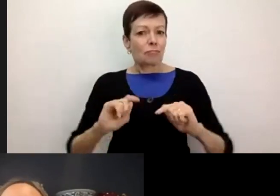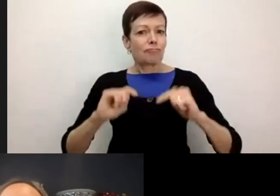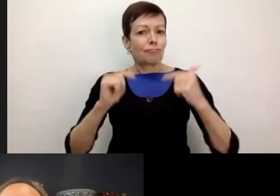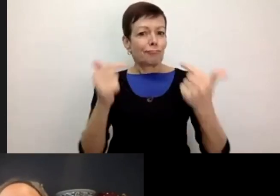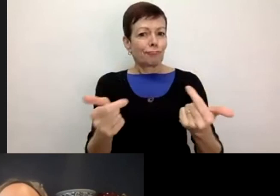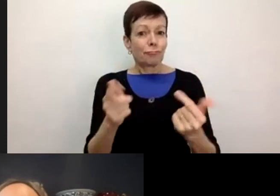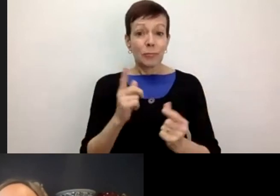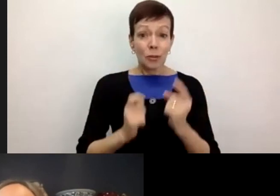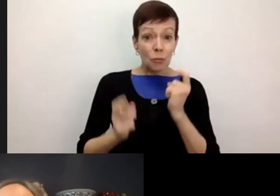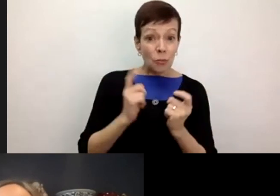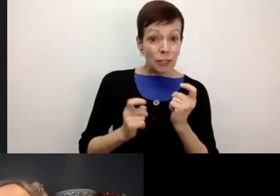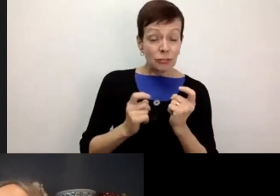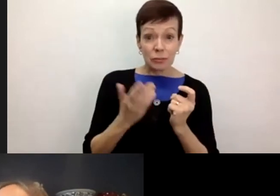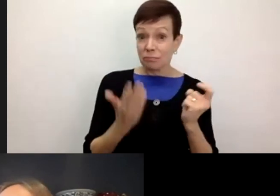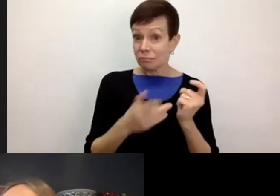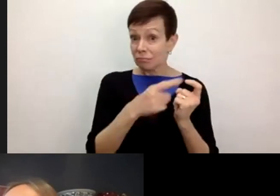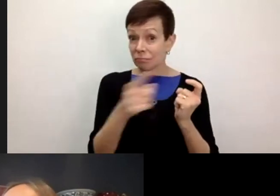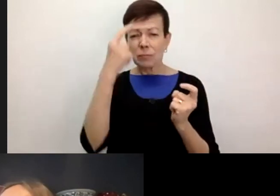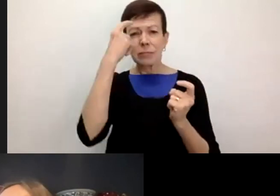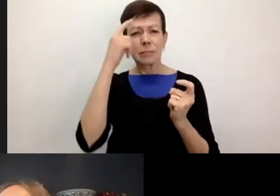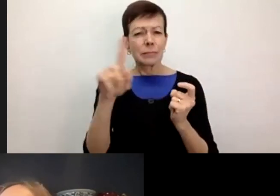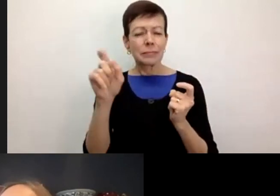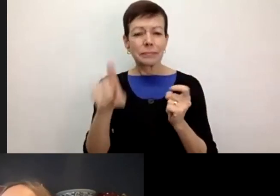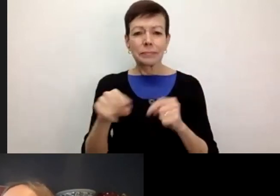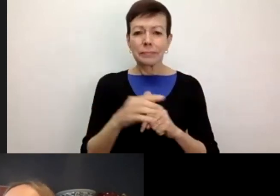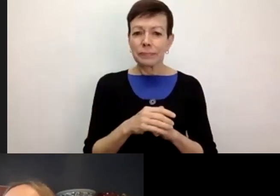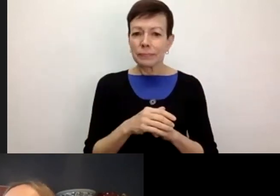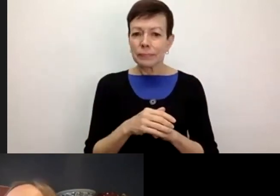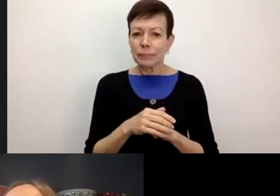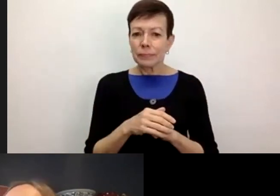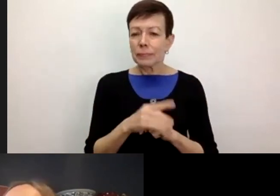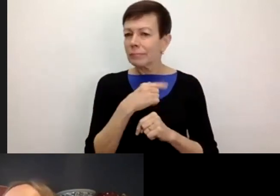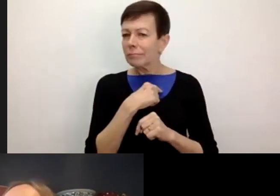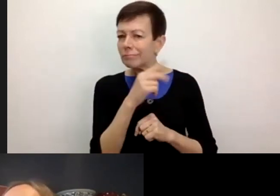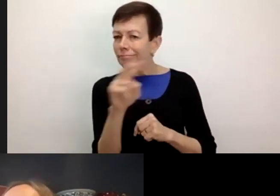people might have. I know I'm just looking over on my other screen here.